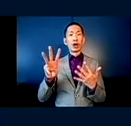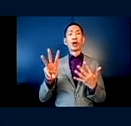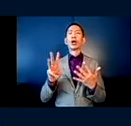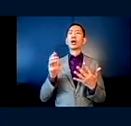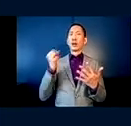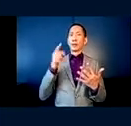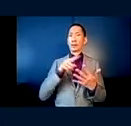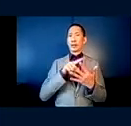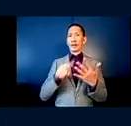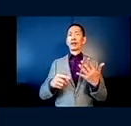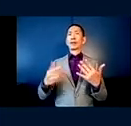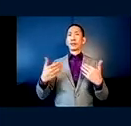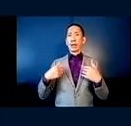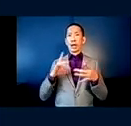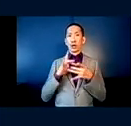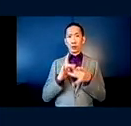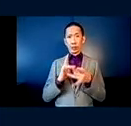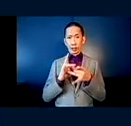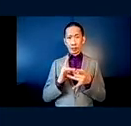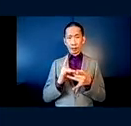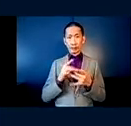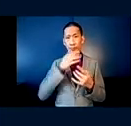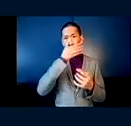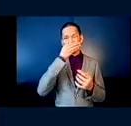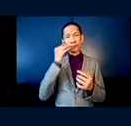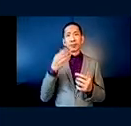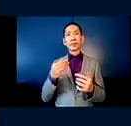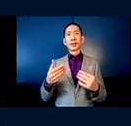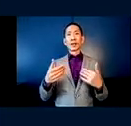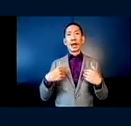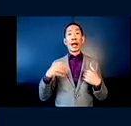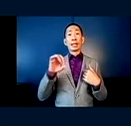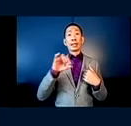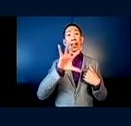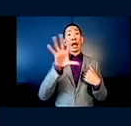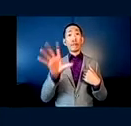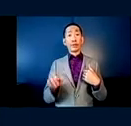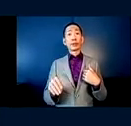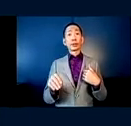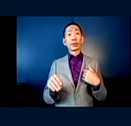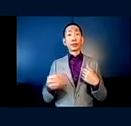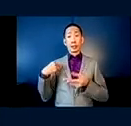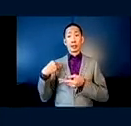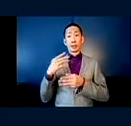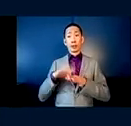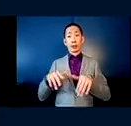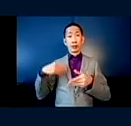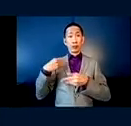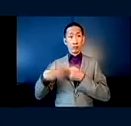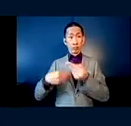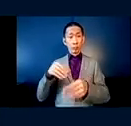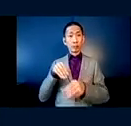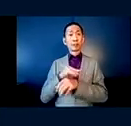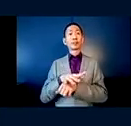SETTLERS MANY OF THEM HAD RELATIONSHIPS AND HAD ACTUALLY